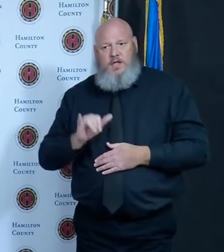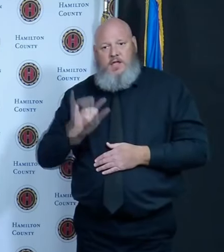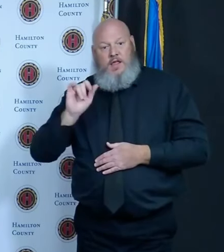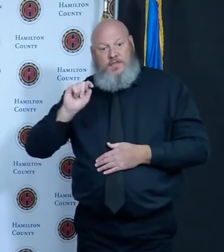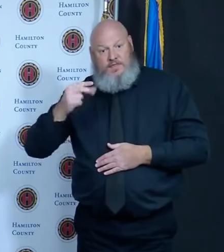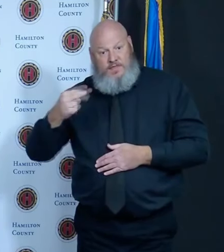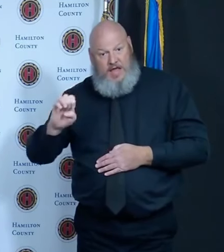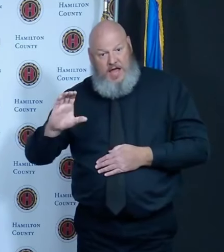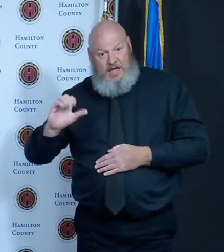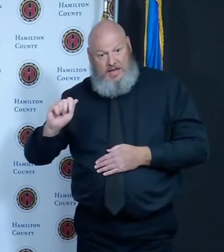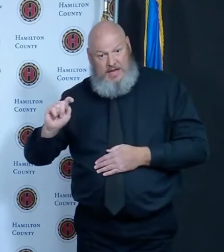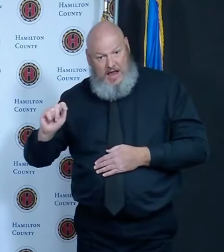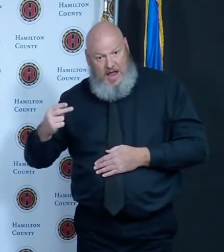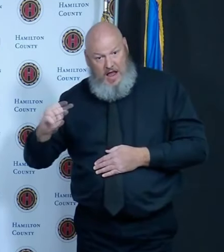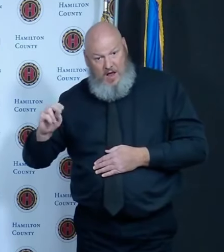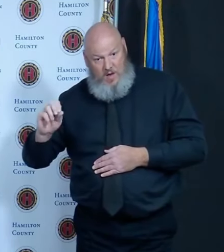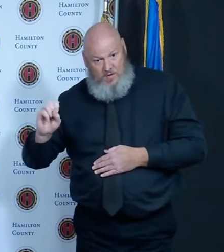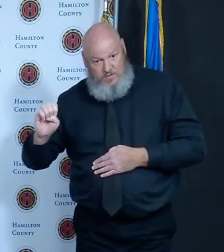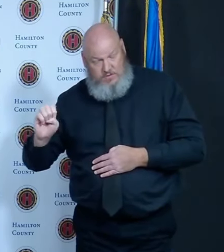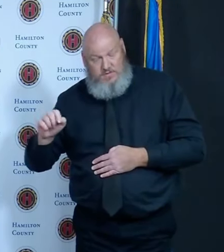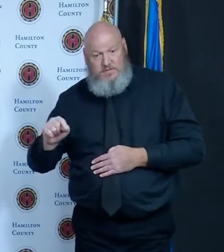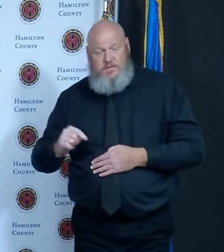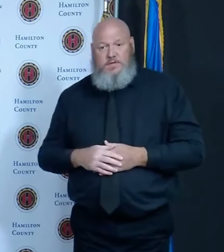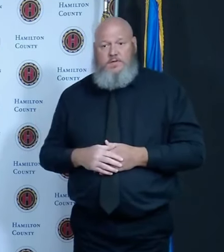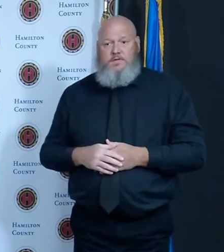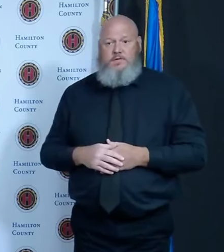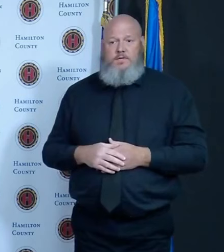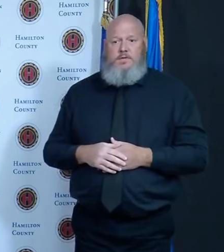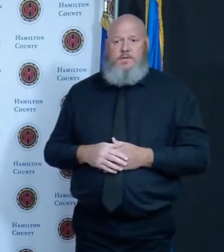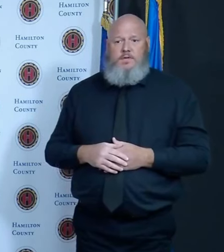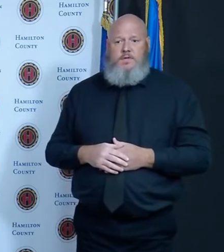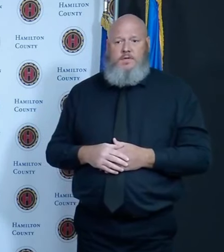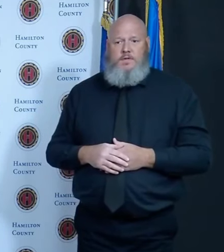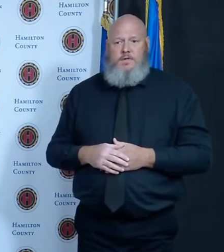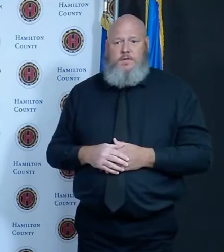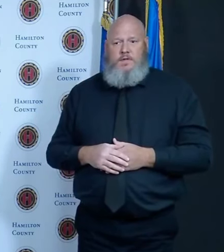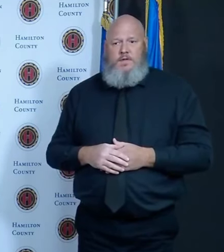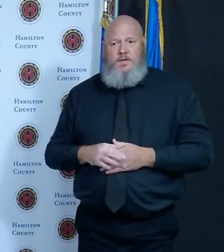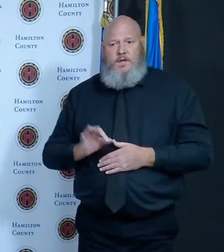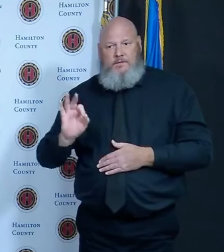Foodbank Lighthouse Goodwill and more so you can